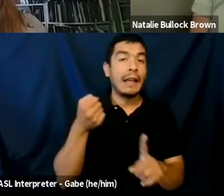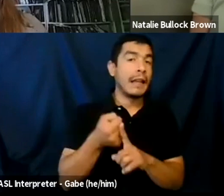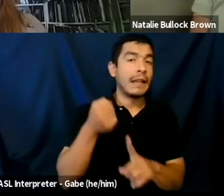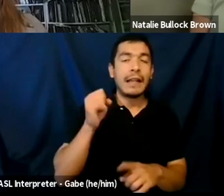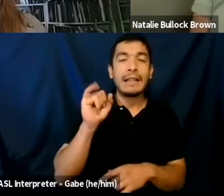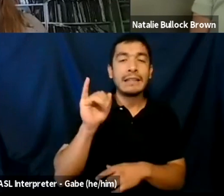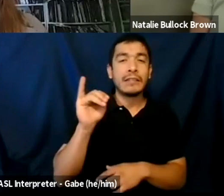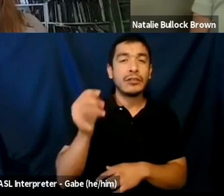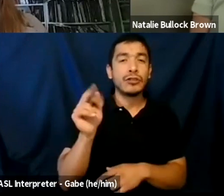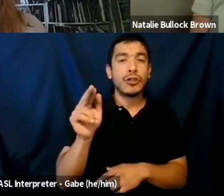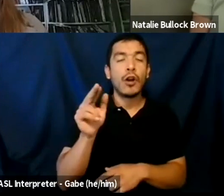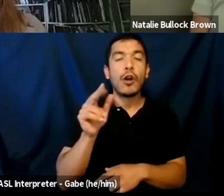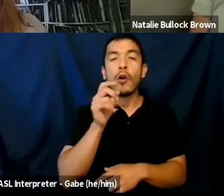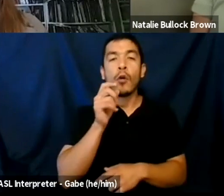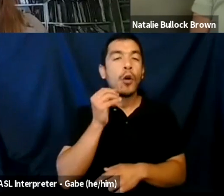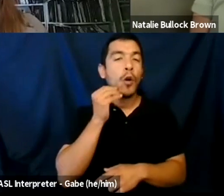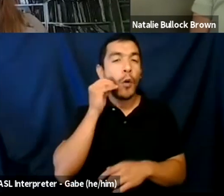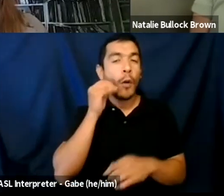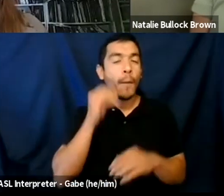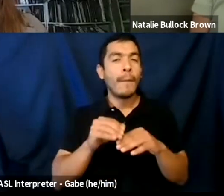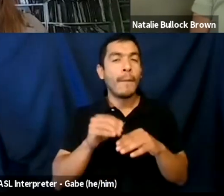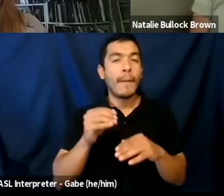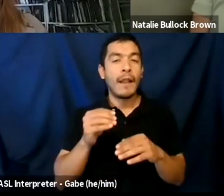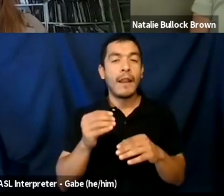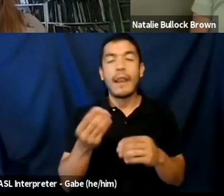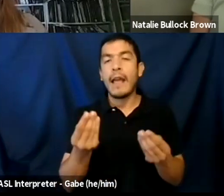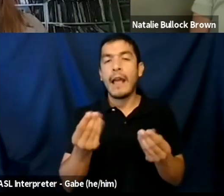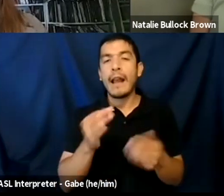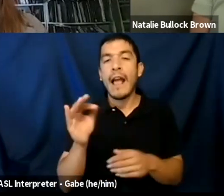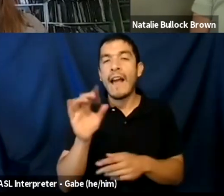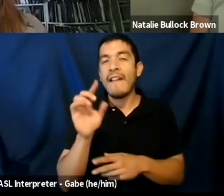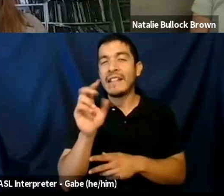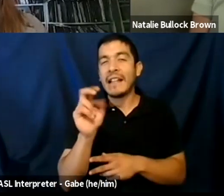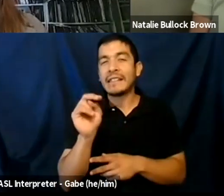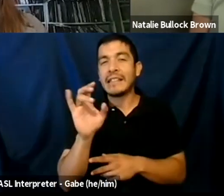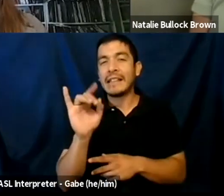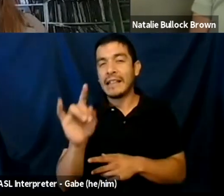of the Yazidi ethnic and religious minority community.